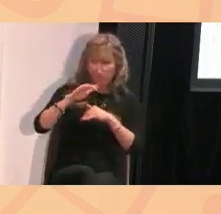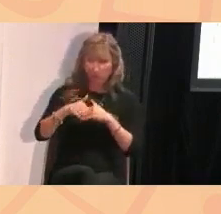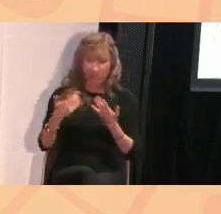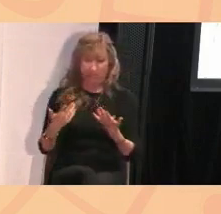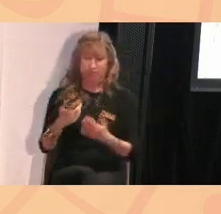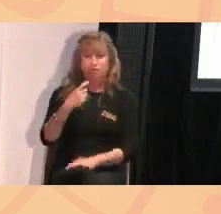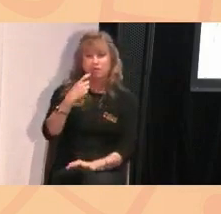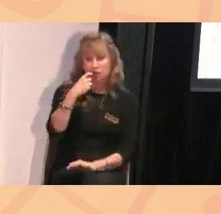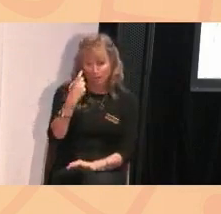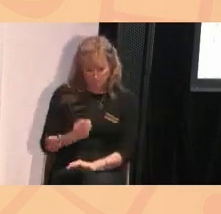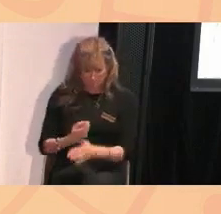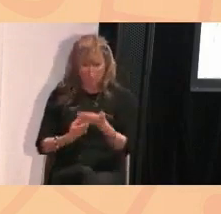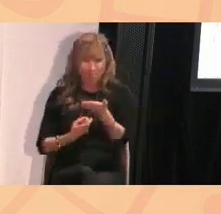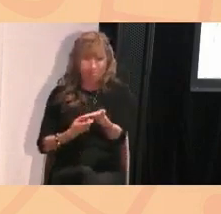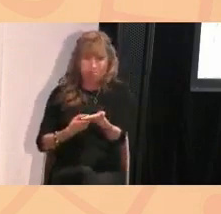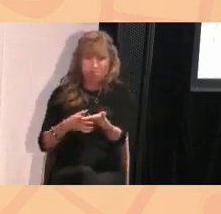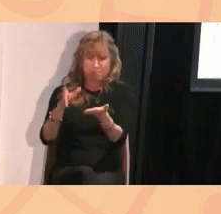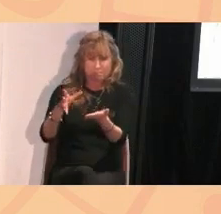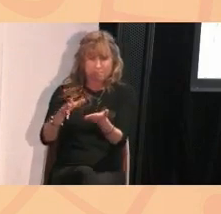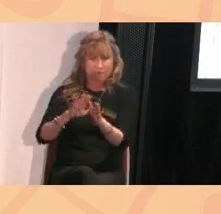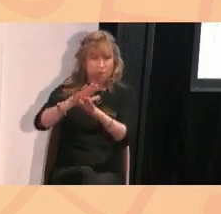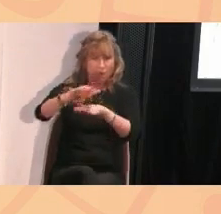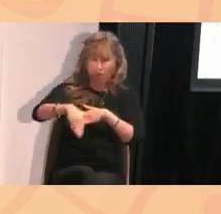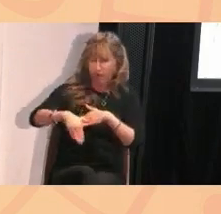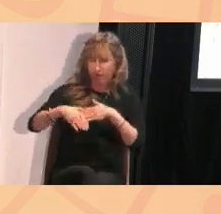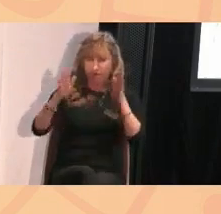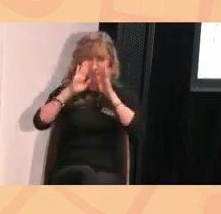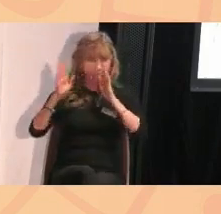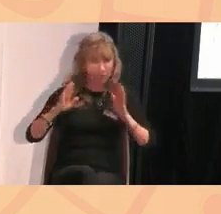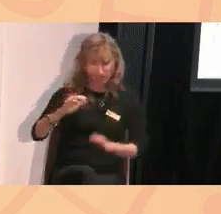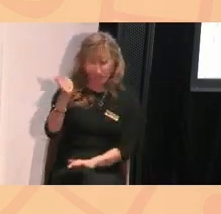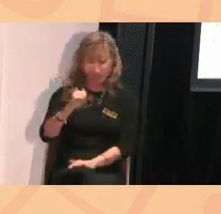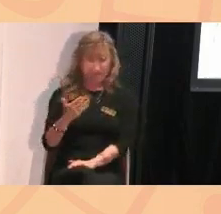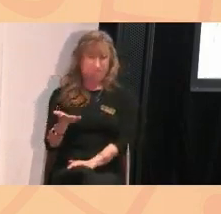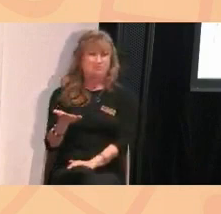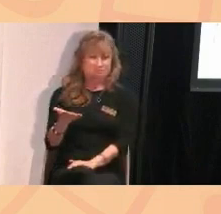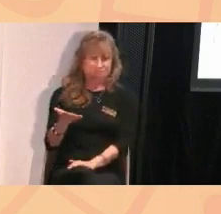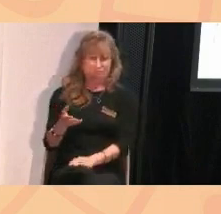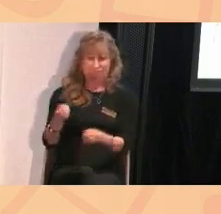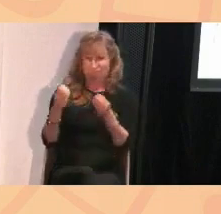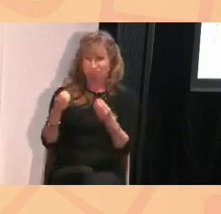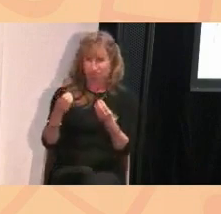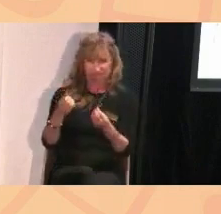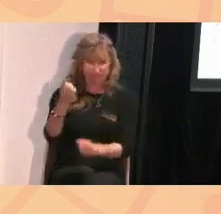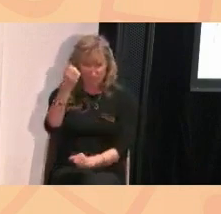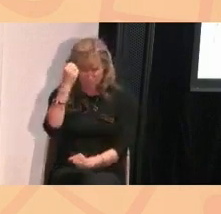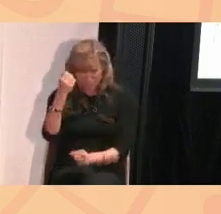for a museum of contemporary art and asked all these stupid questions about how can you